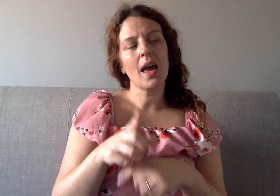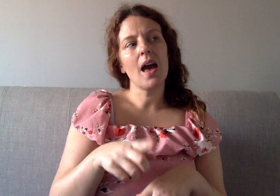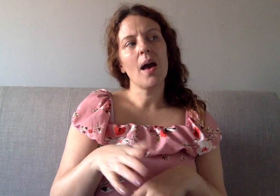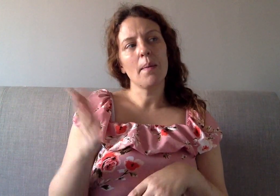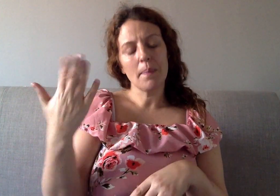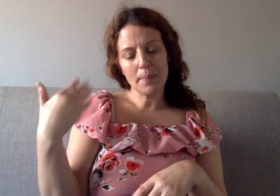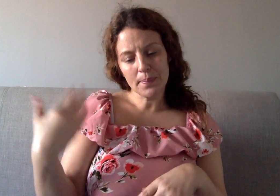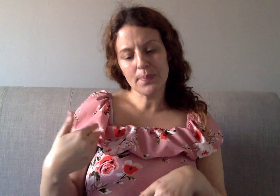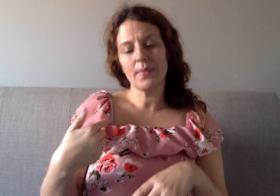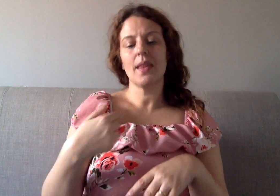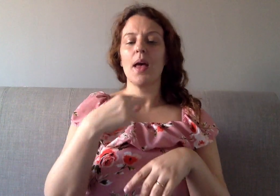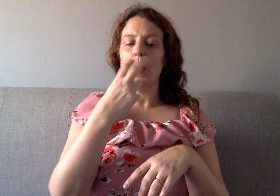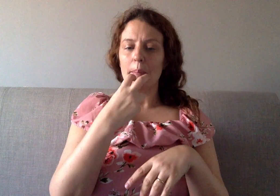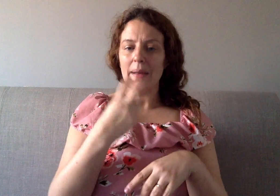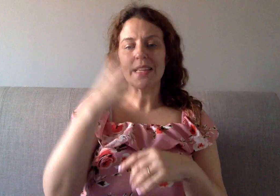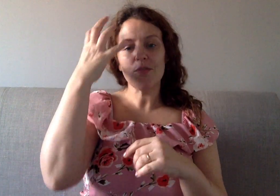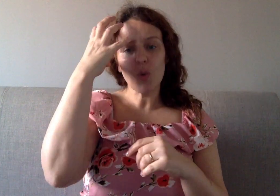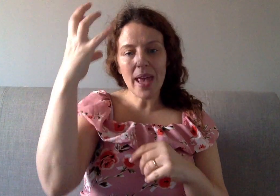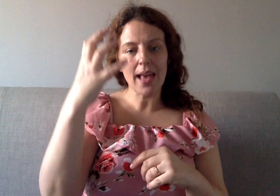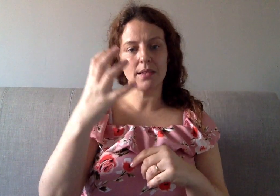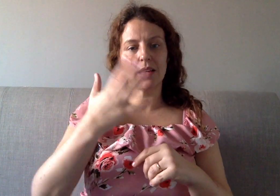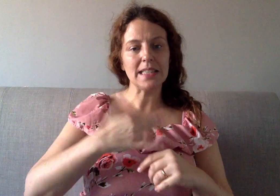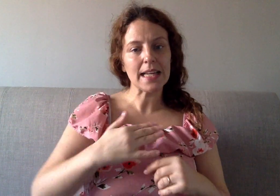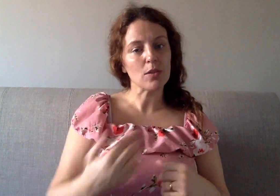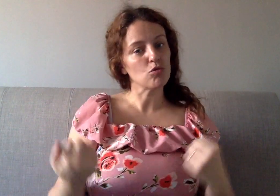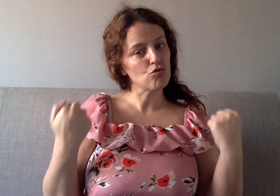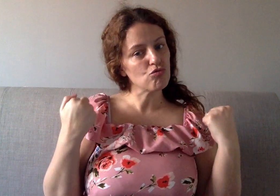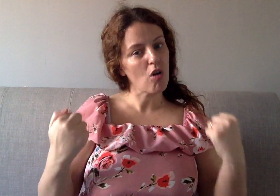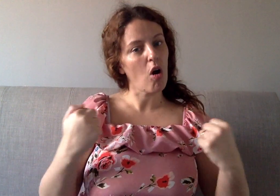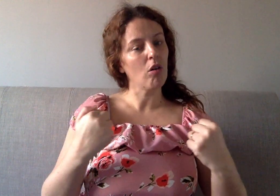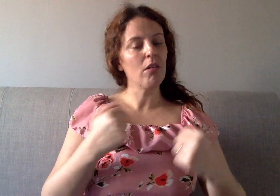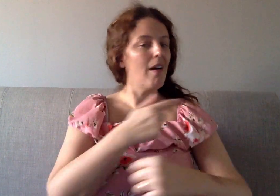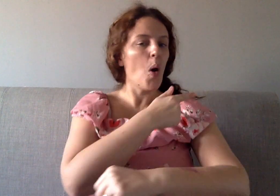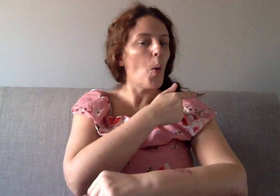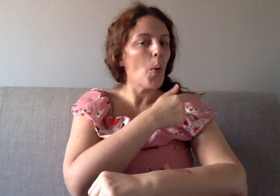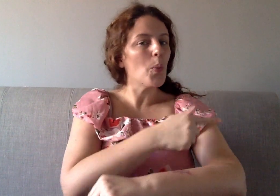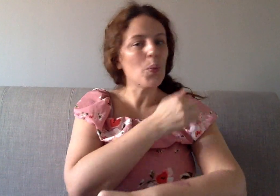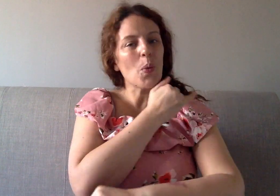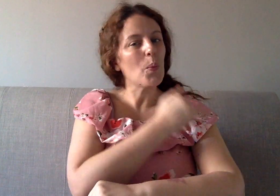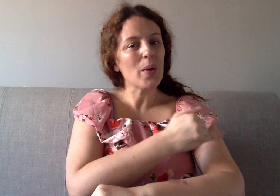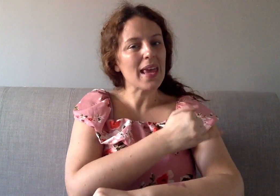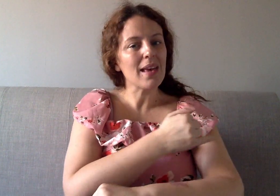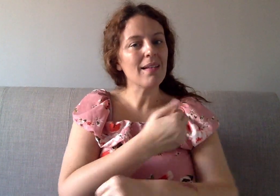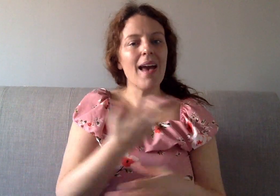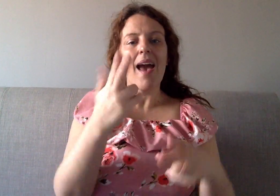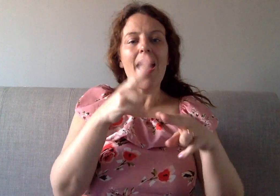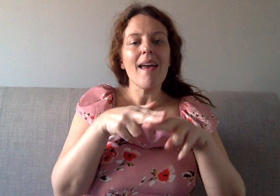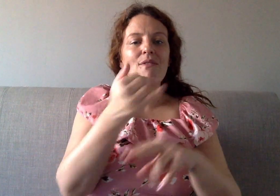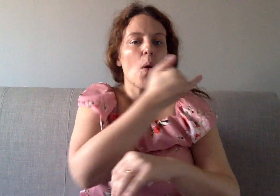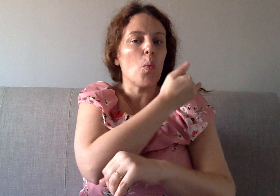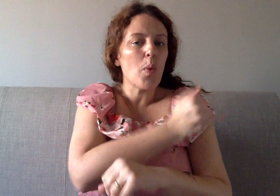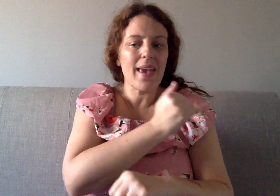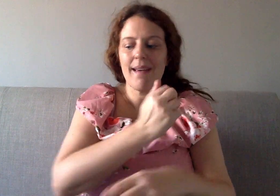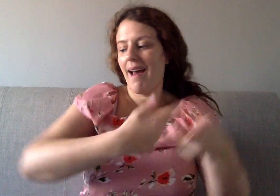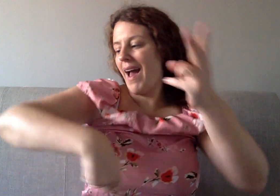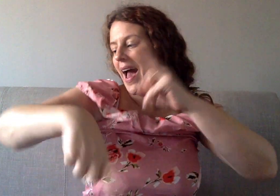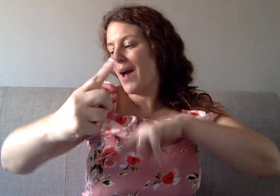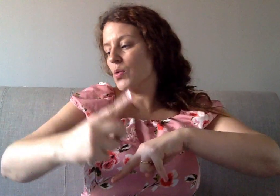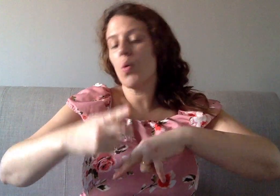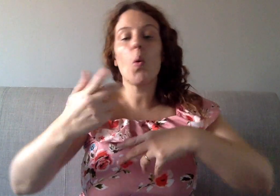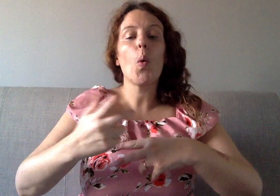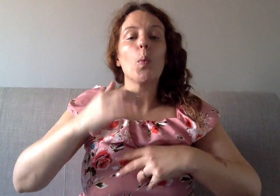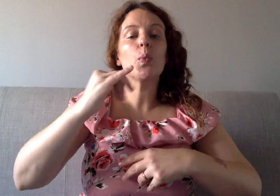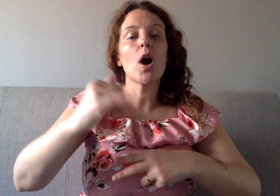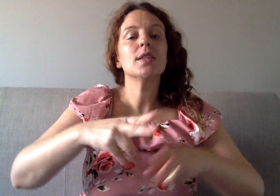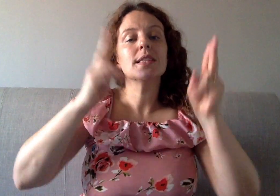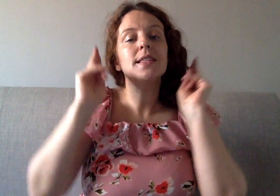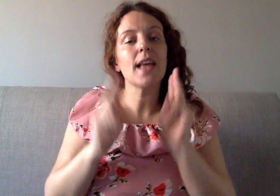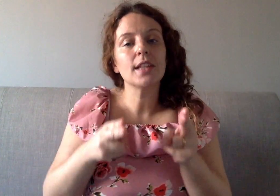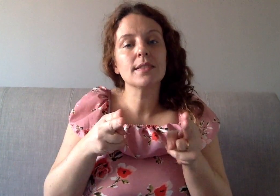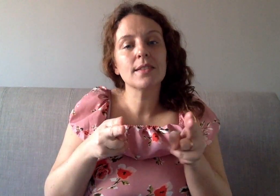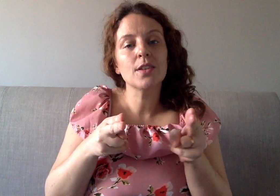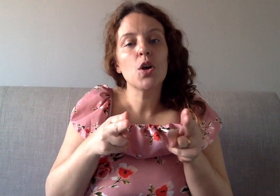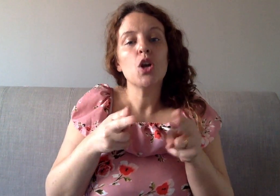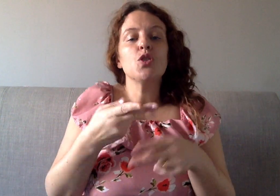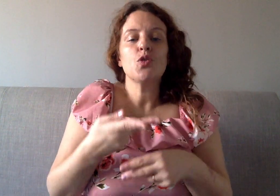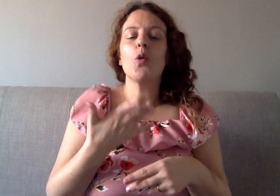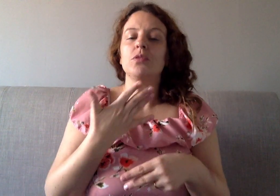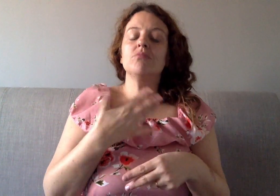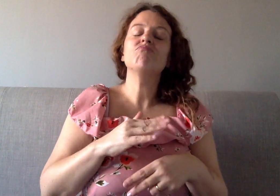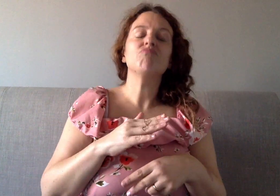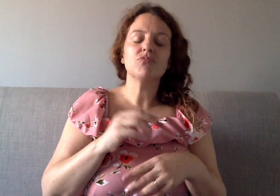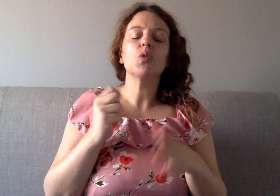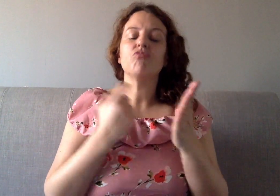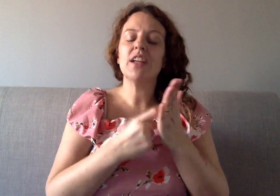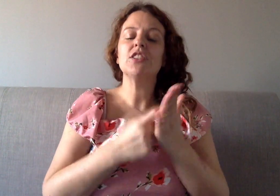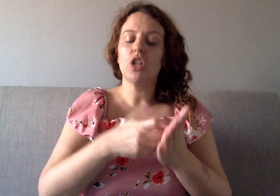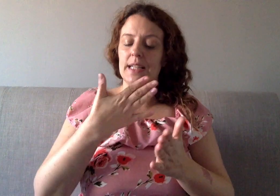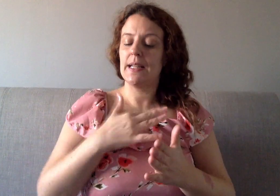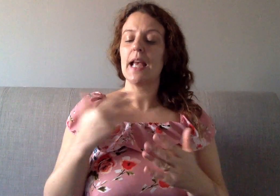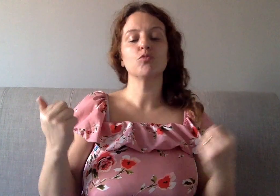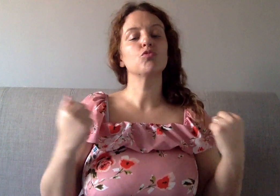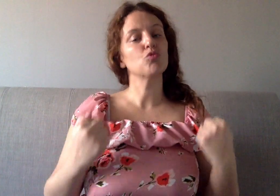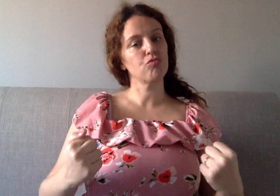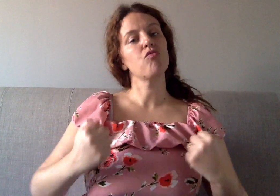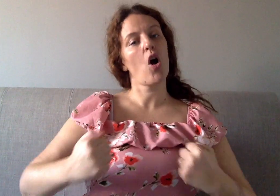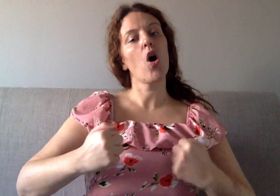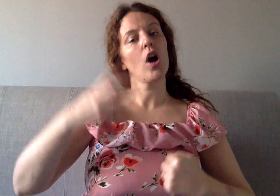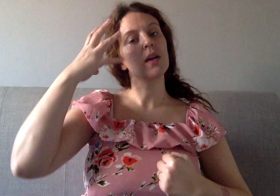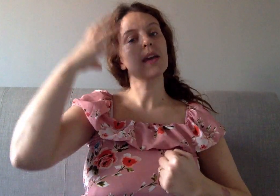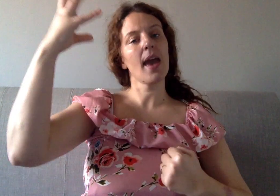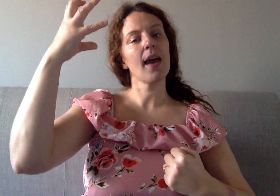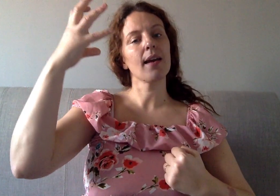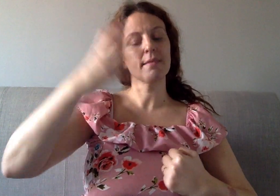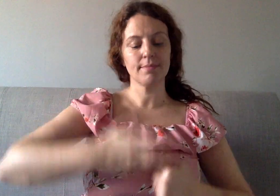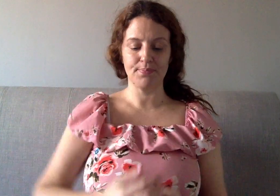But before medieval Kings needed to be strong, if you were weak you were out or worse dead.So Richard needed to be strong.